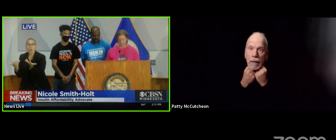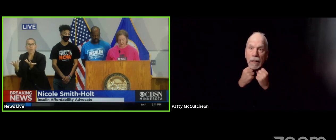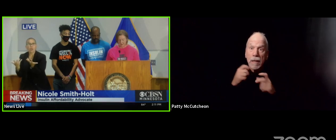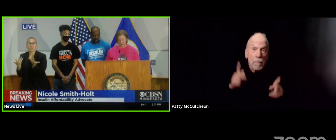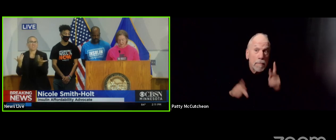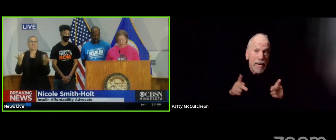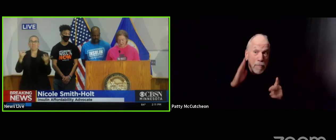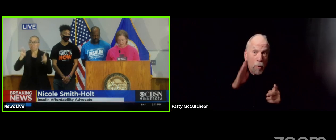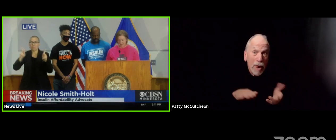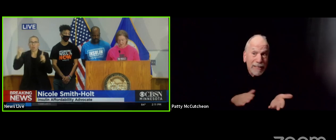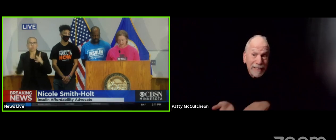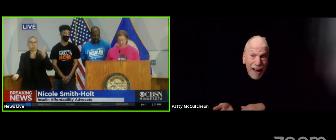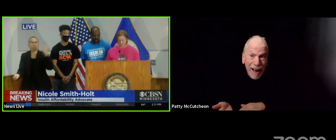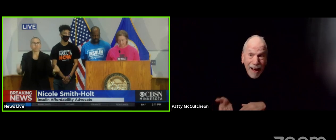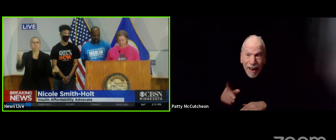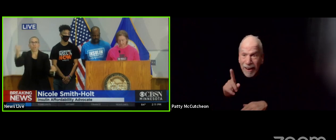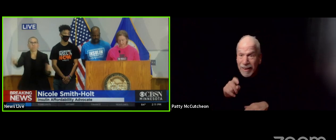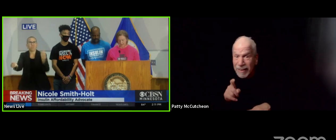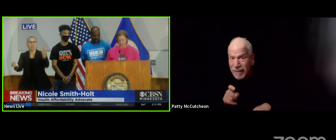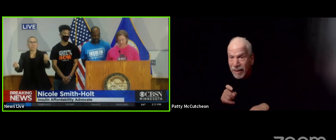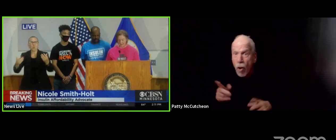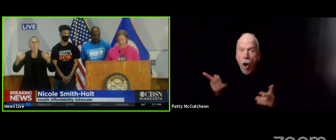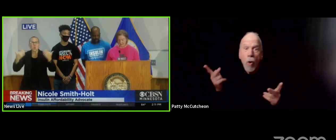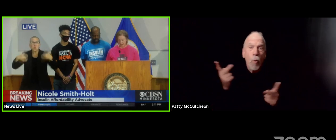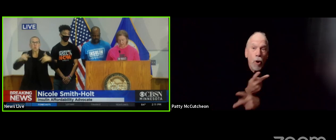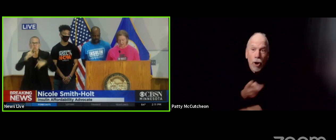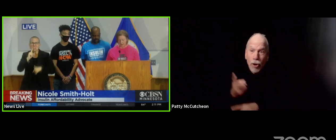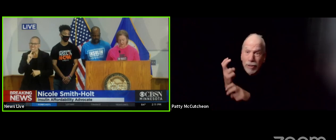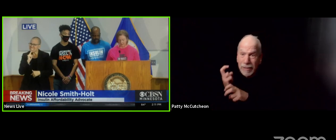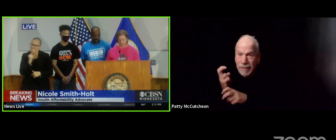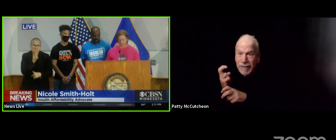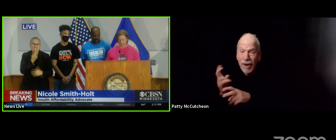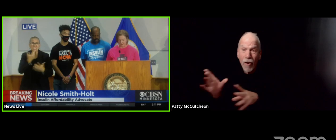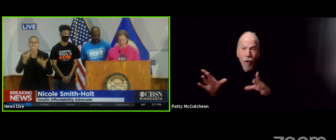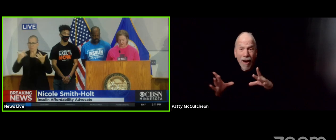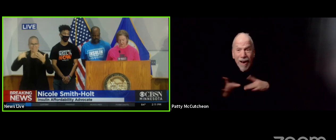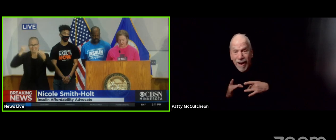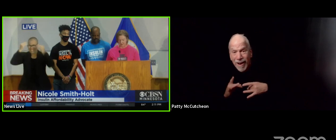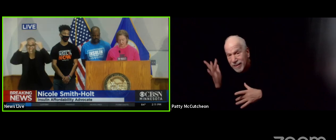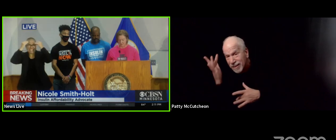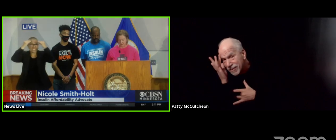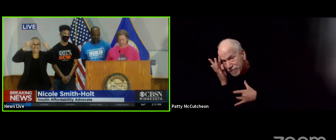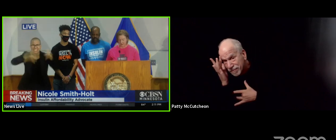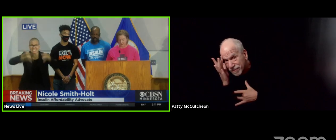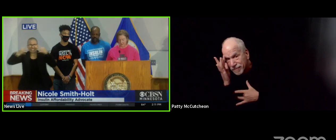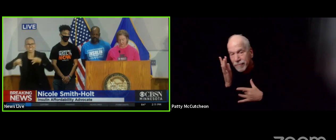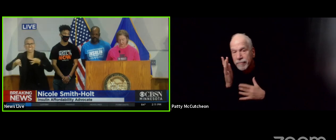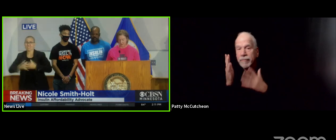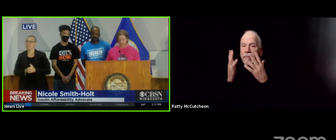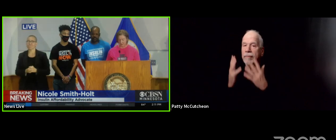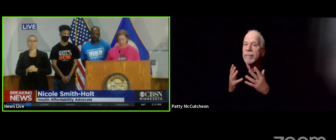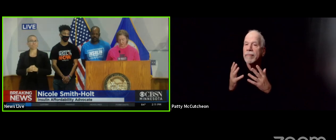SO, UNFORTUNATELY, WE ARE ONCE AGAIN SEEING THE POWER AND GREED OF THE INSULIN MANUFACTURERS AND THEIR ENABLERS PUTTING PROFIT